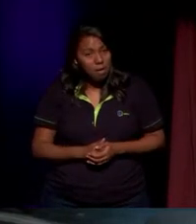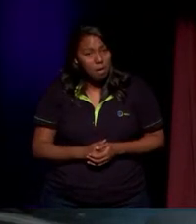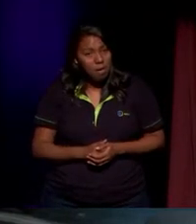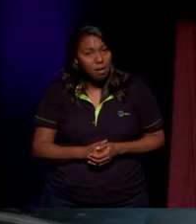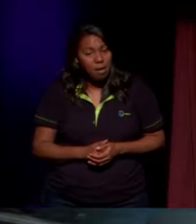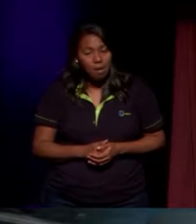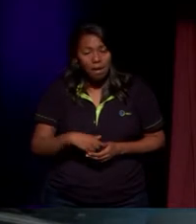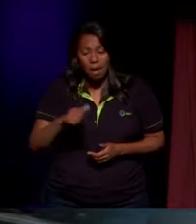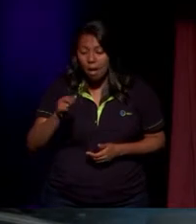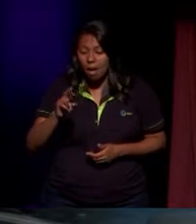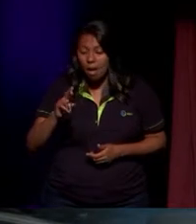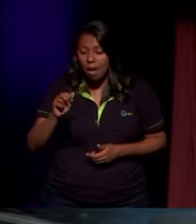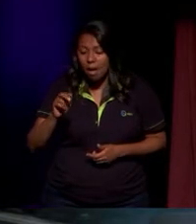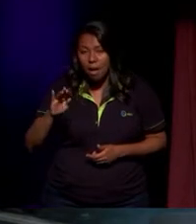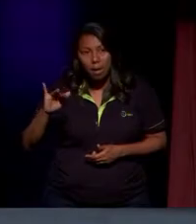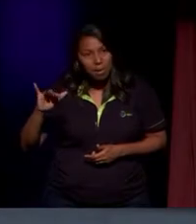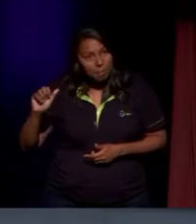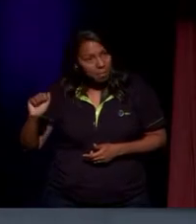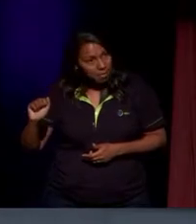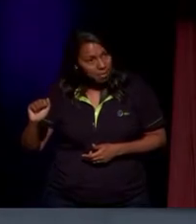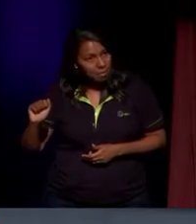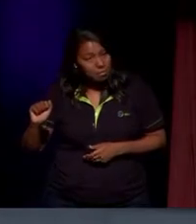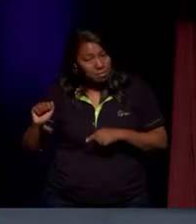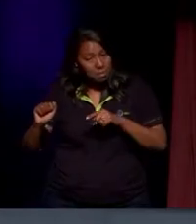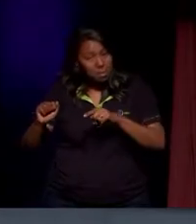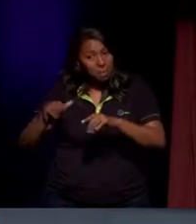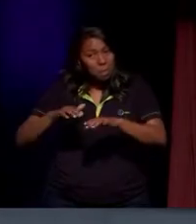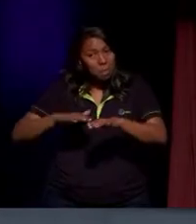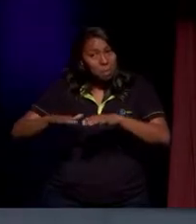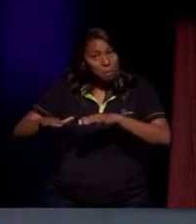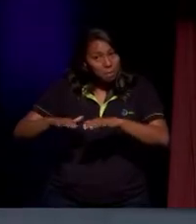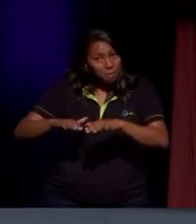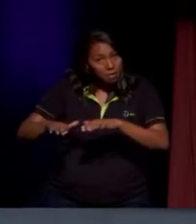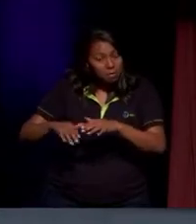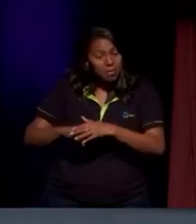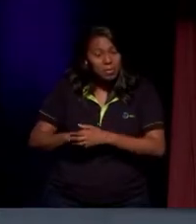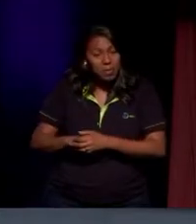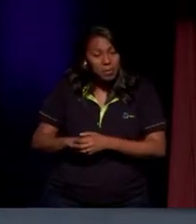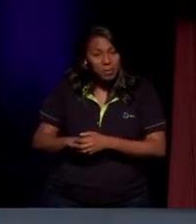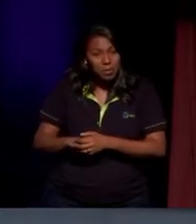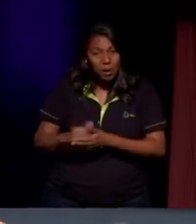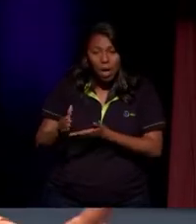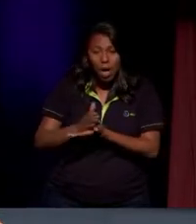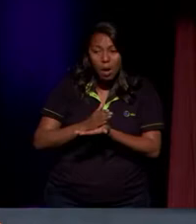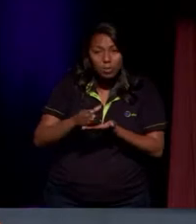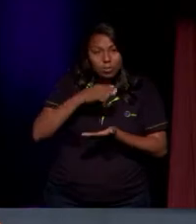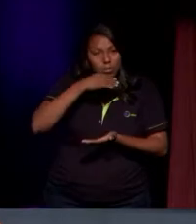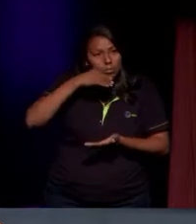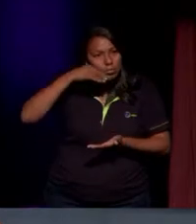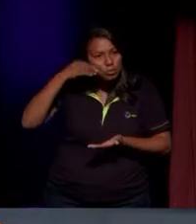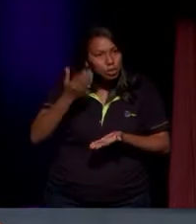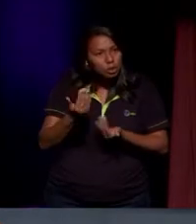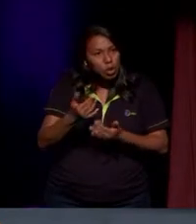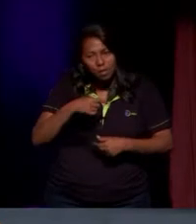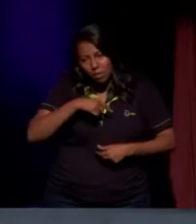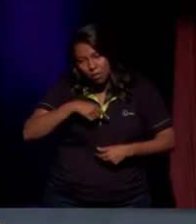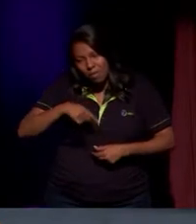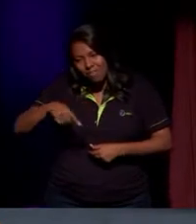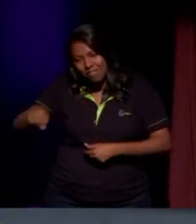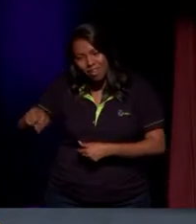and movement that makes some of our young Mozambicans to study in Saudi Arabia